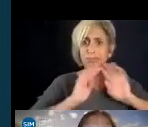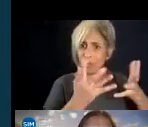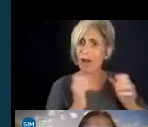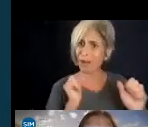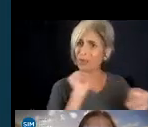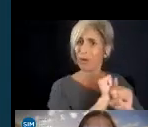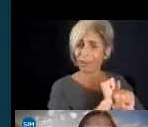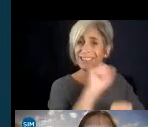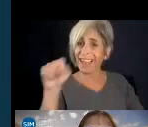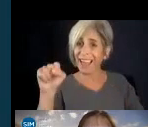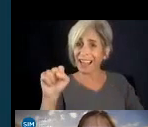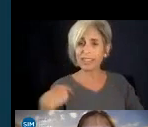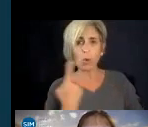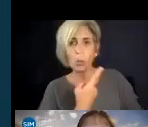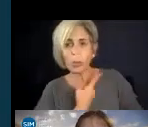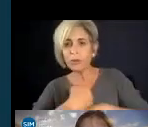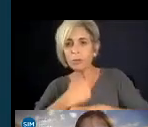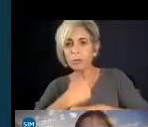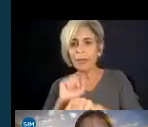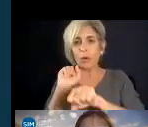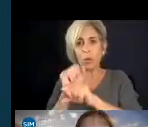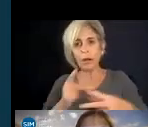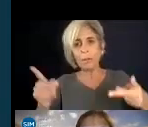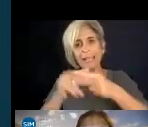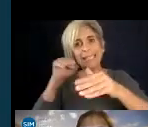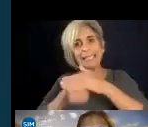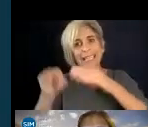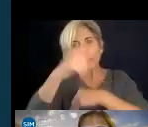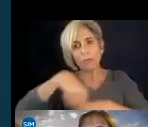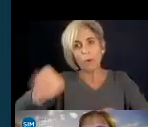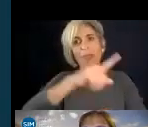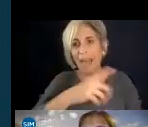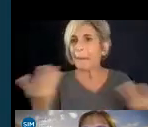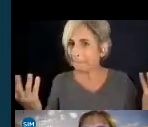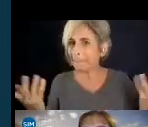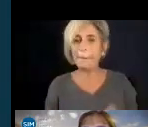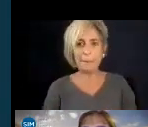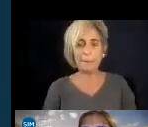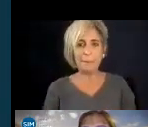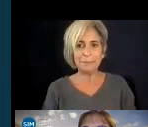It's a matter of us making the workplaces accessible for them.